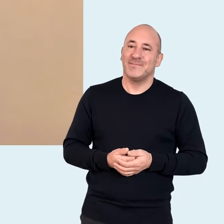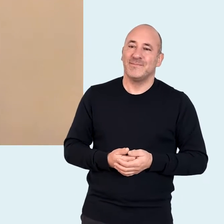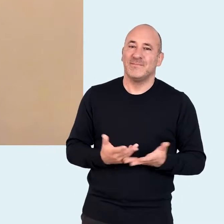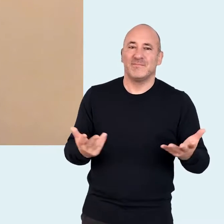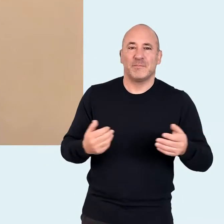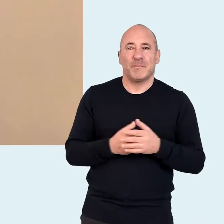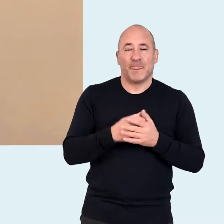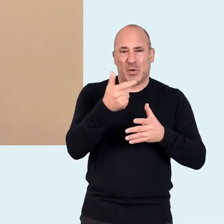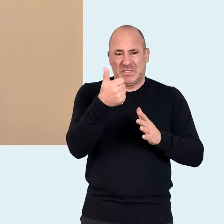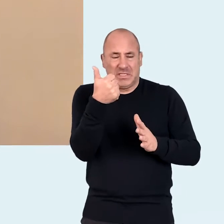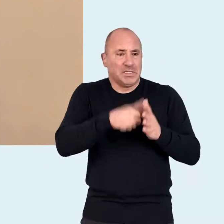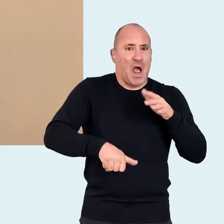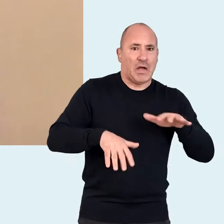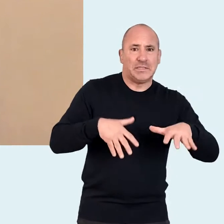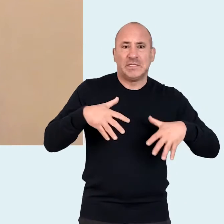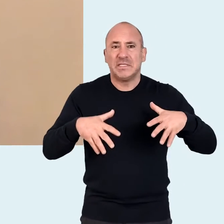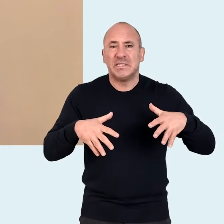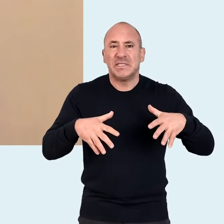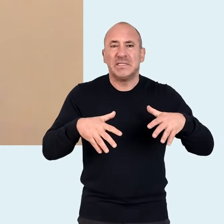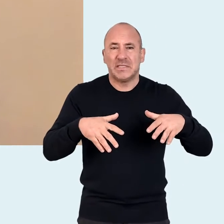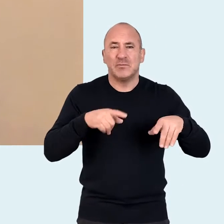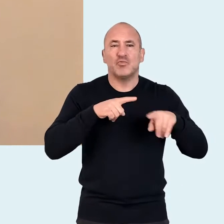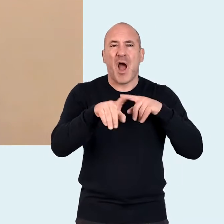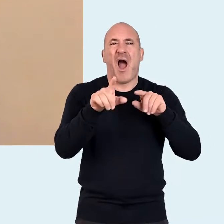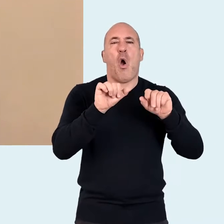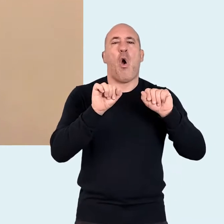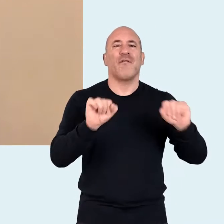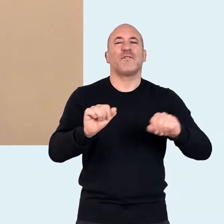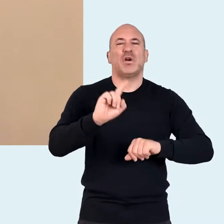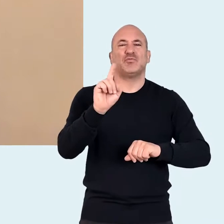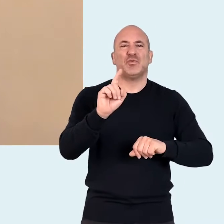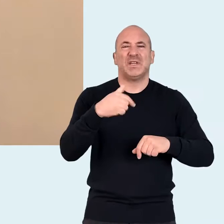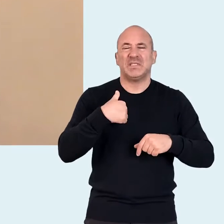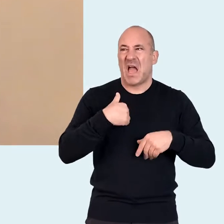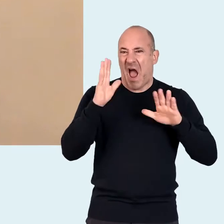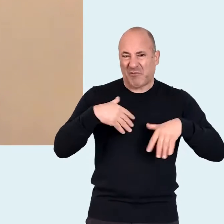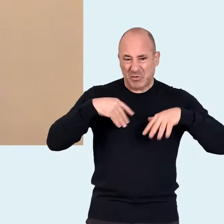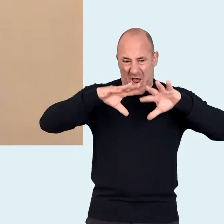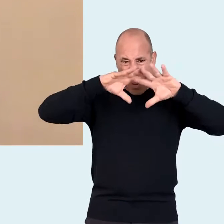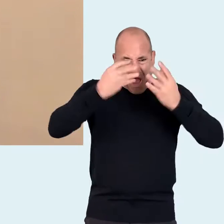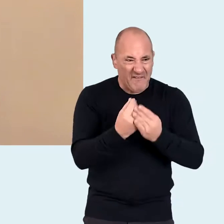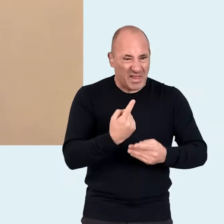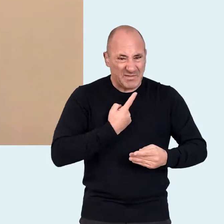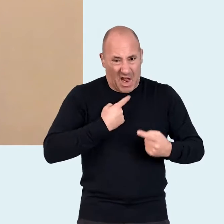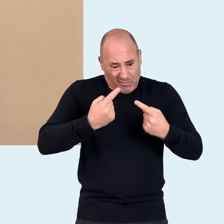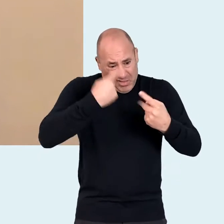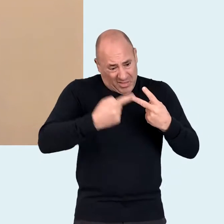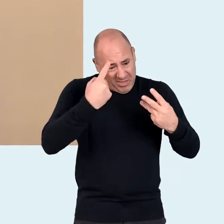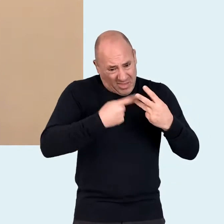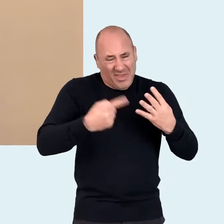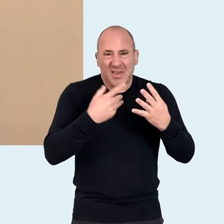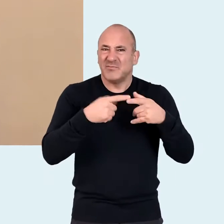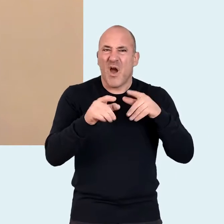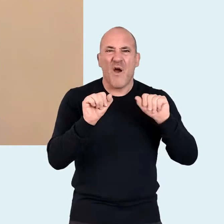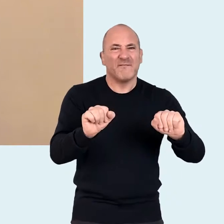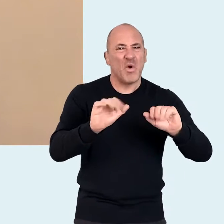When you're starting out, I would suggest to try to avoid the feeling that you need